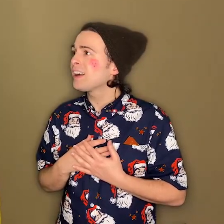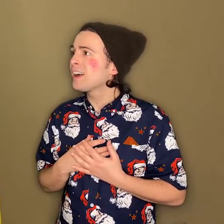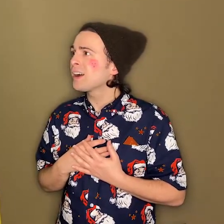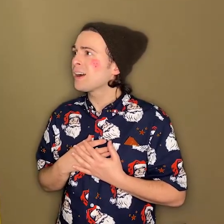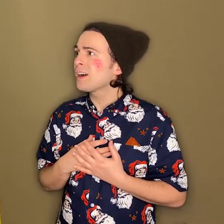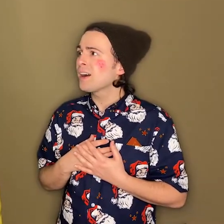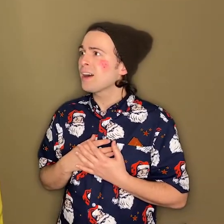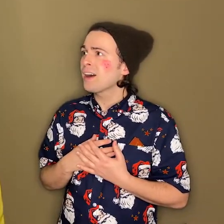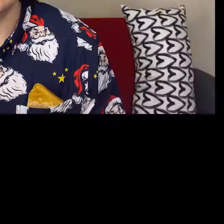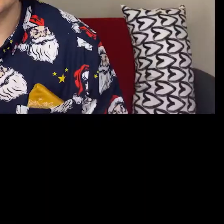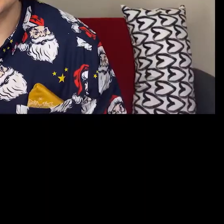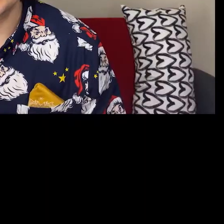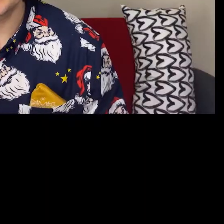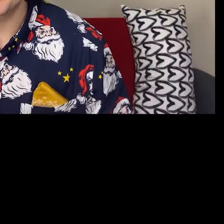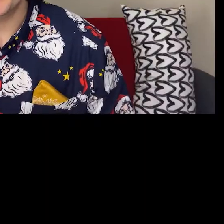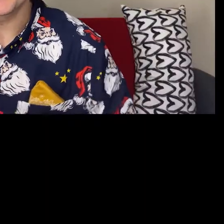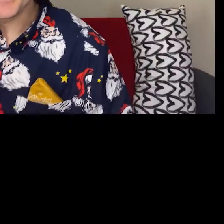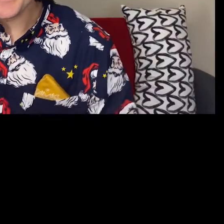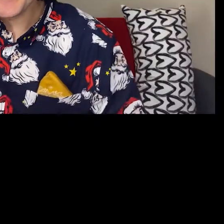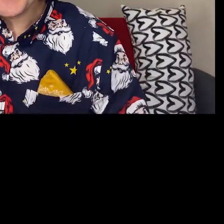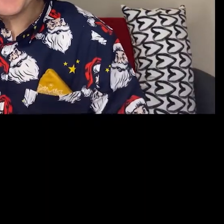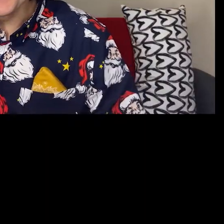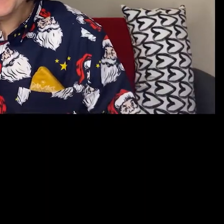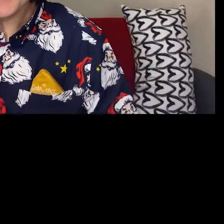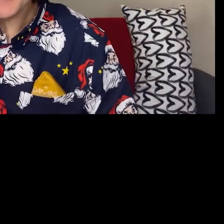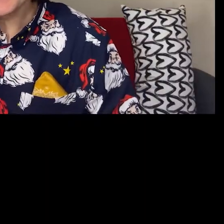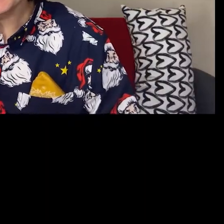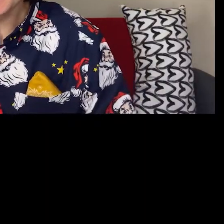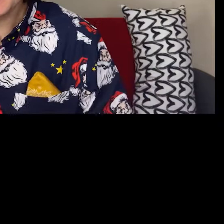Wind – Hi Buttons, it’s me Wind.